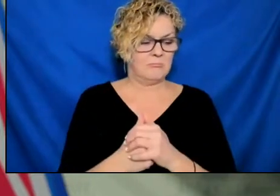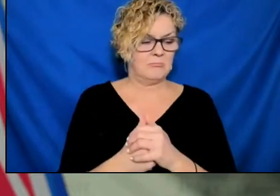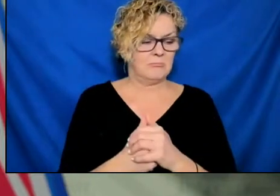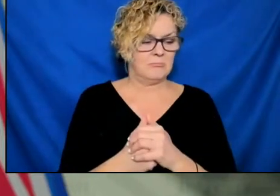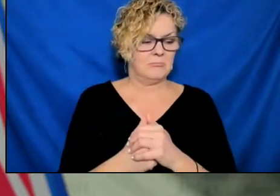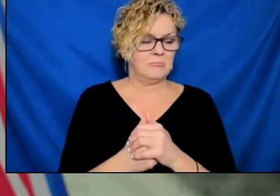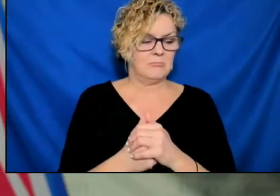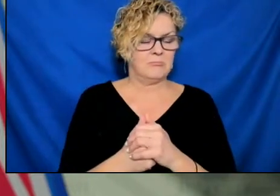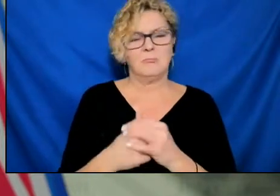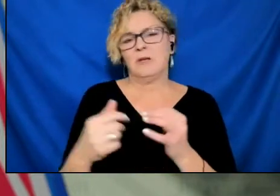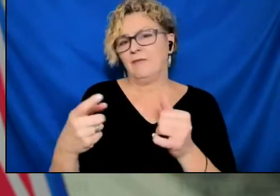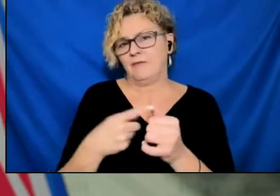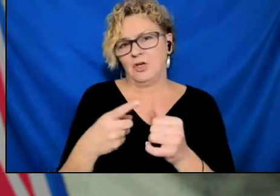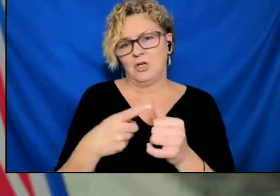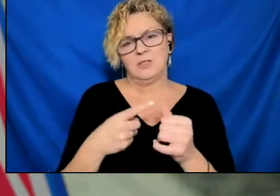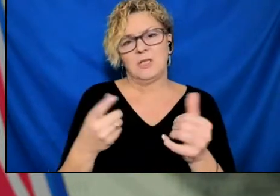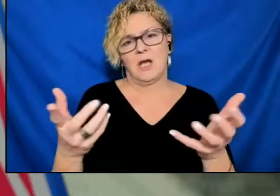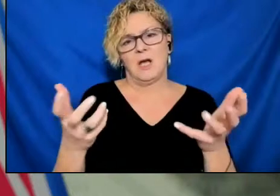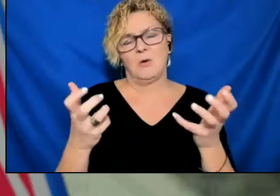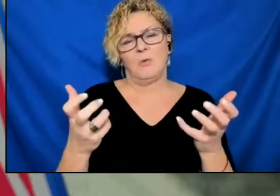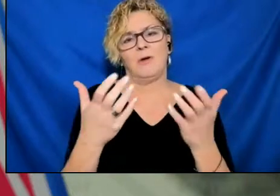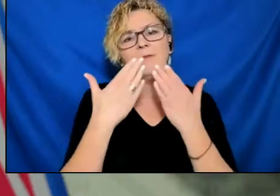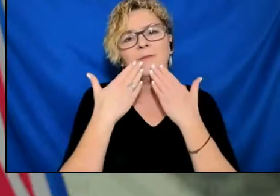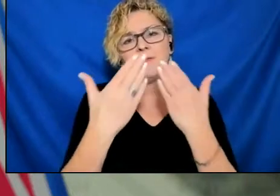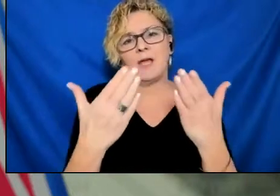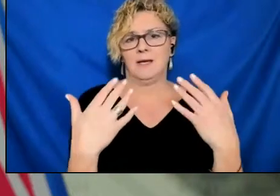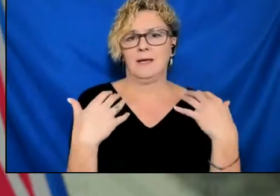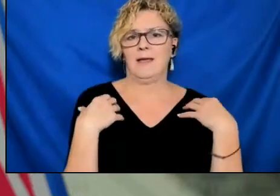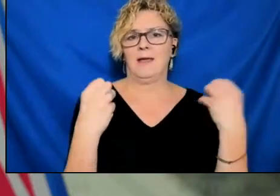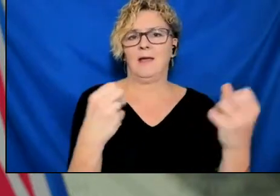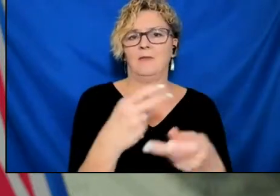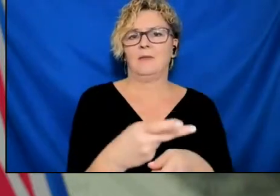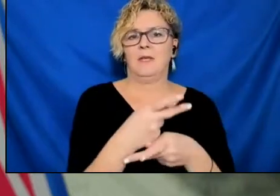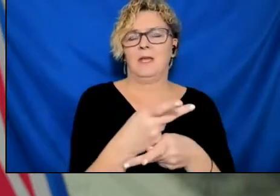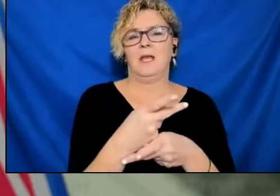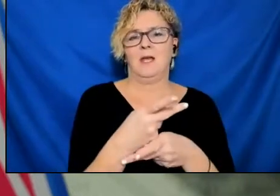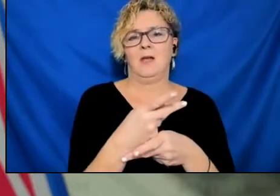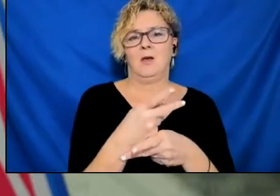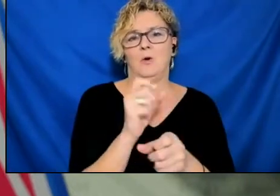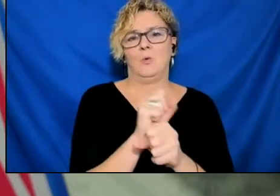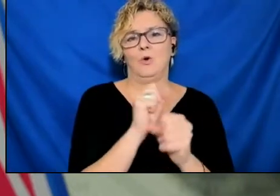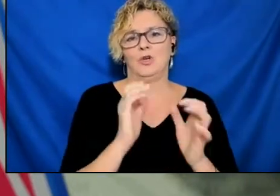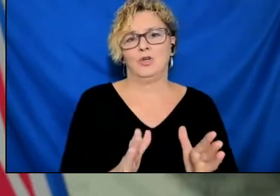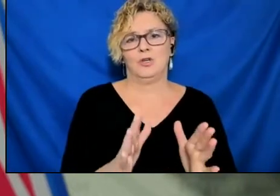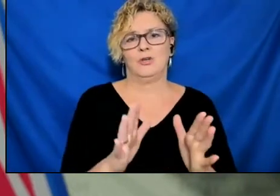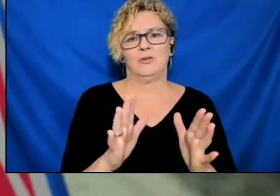COVID-19 pandemic. I want to firstly thank our